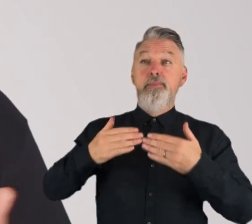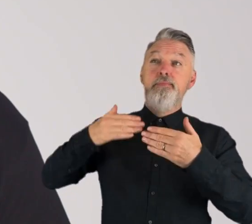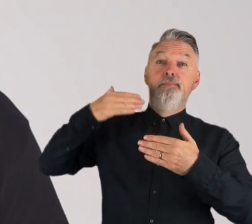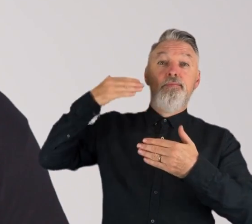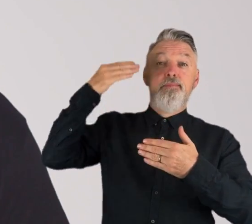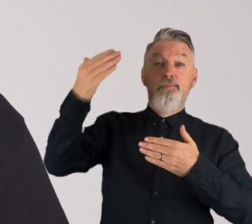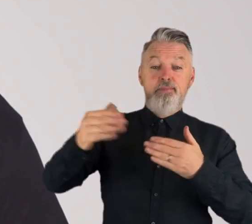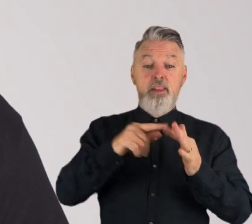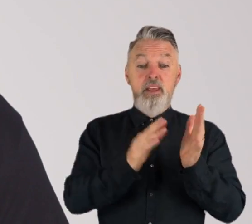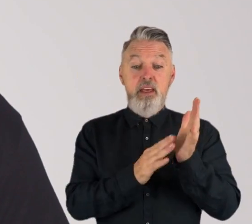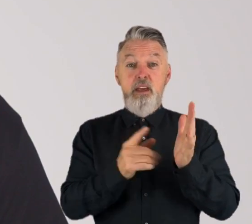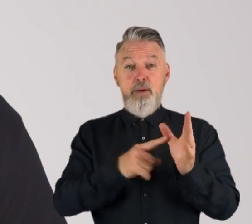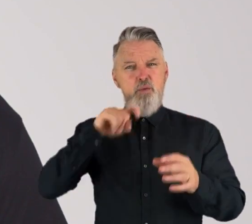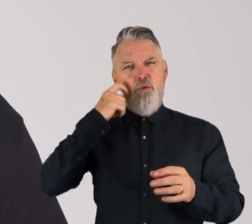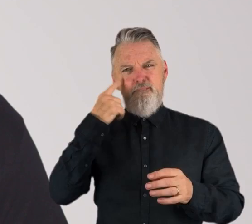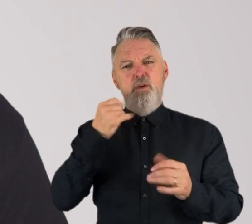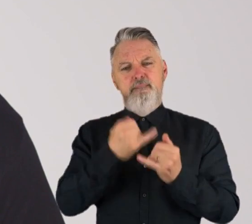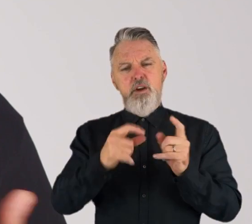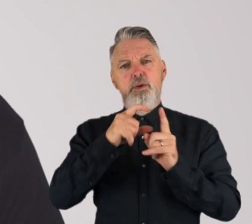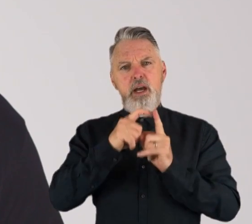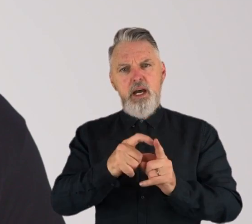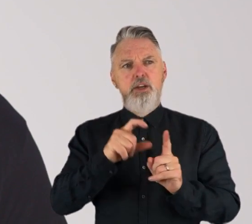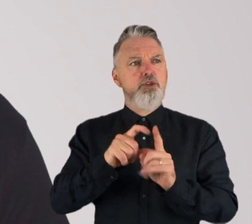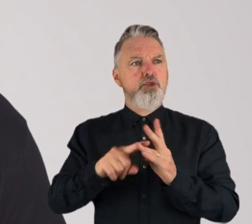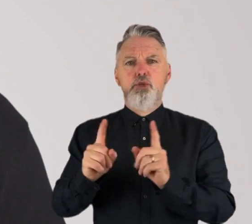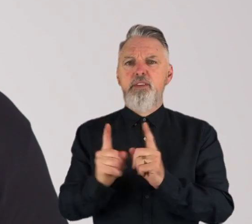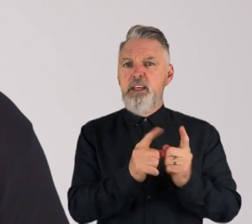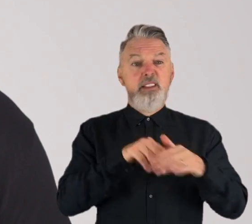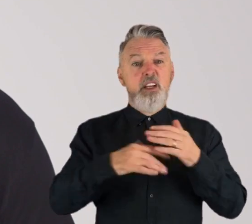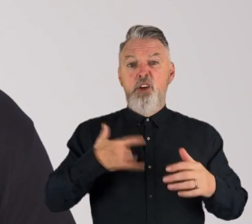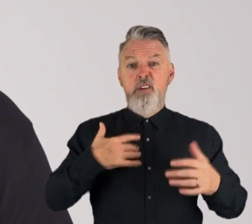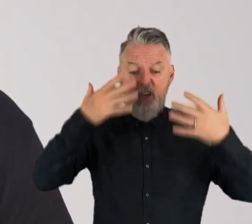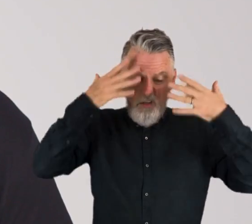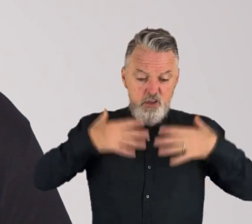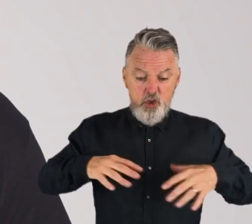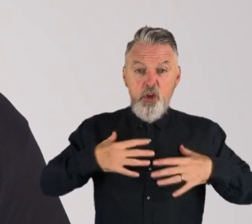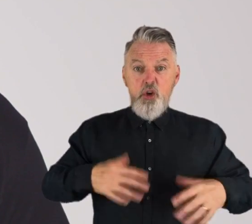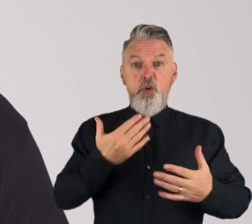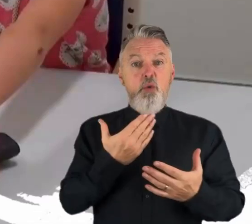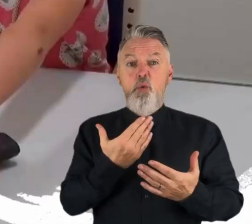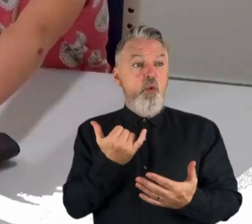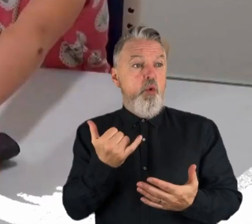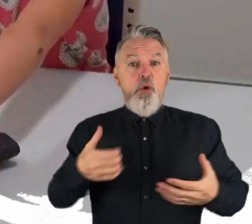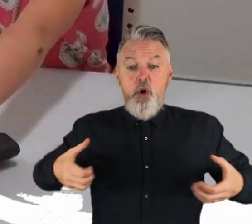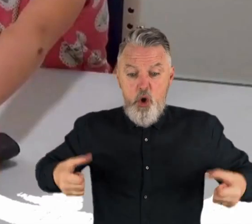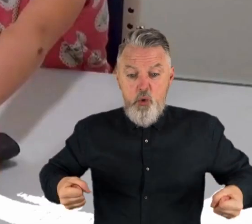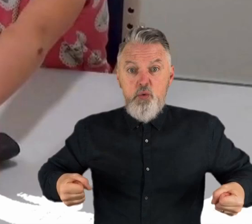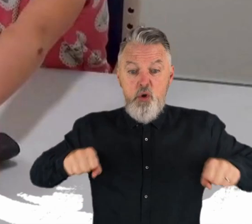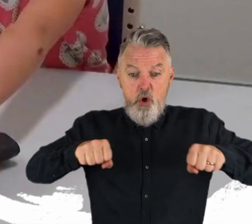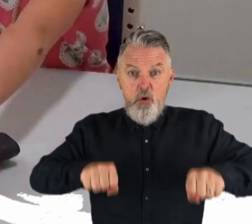this means Emma will struggle to do the things that she needs to do, like getting dressed or holding onto her scooter. She will always need help.